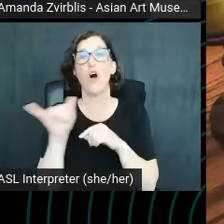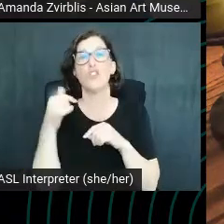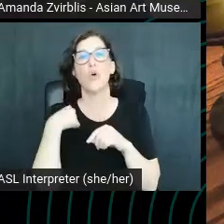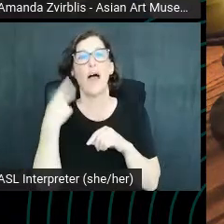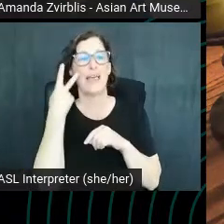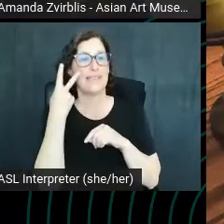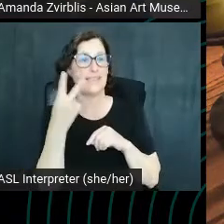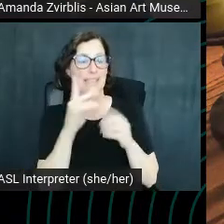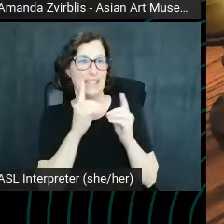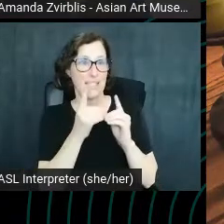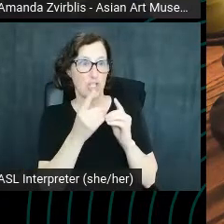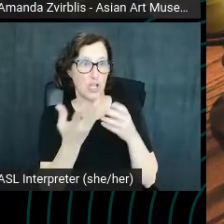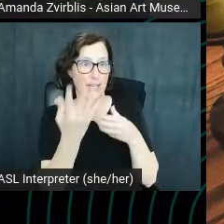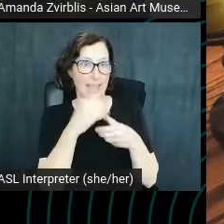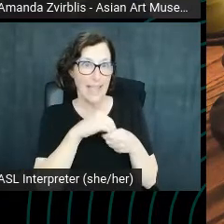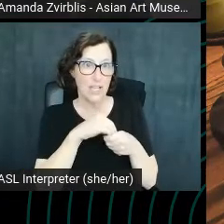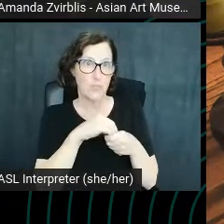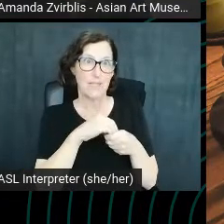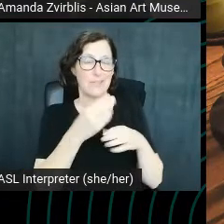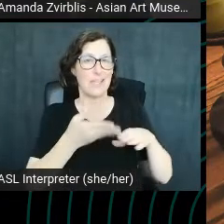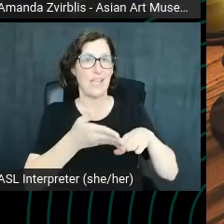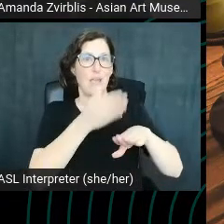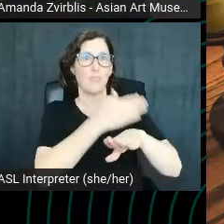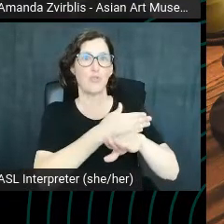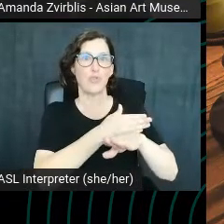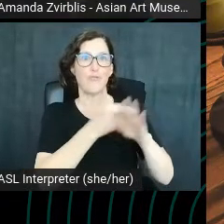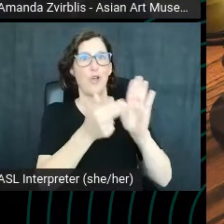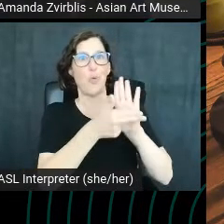to increase brand reach and affinity for the museum,